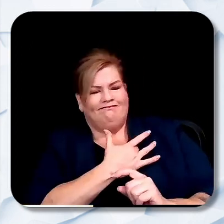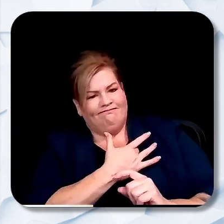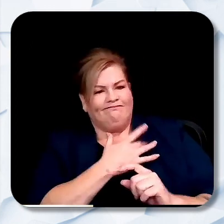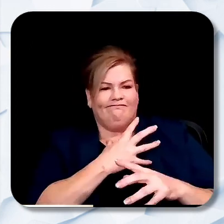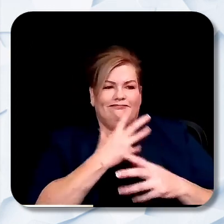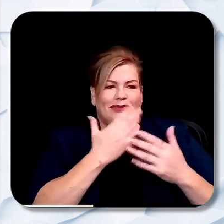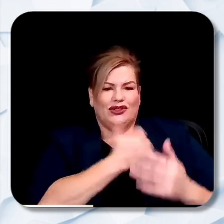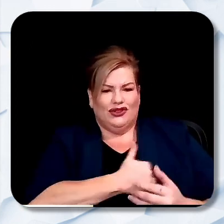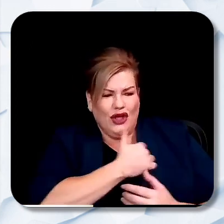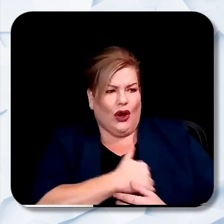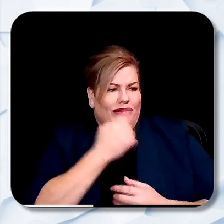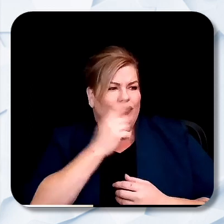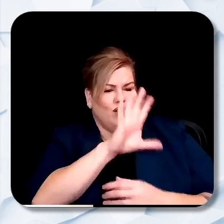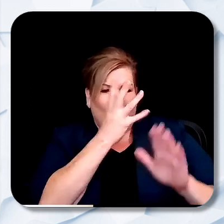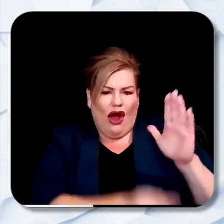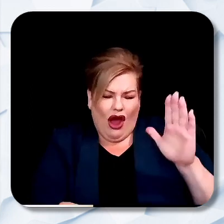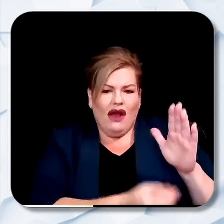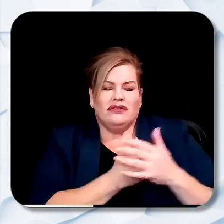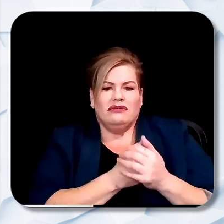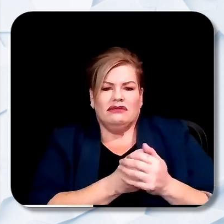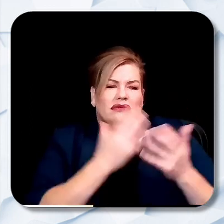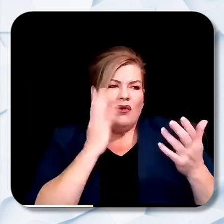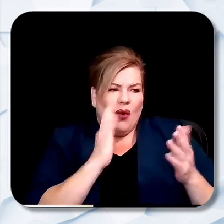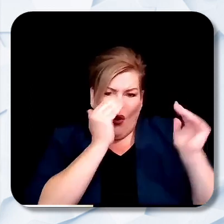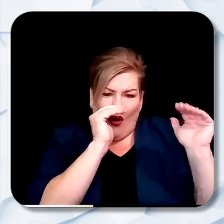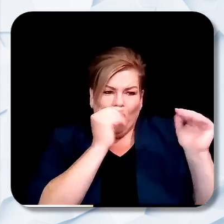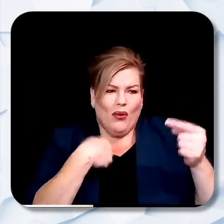um such a tragic loss, and let's see what we can do, as the superintendent mentioned,